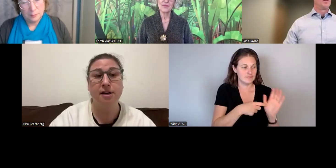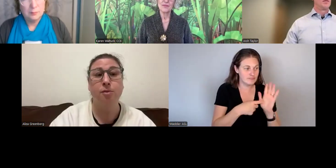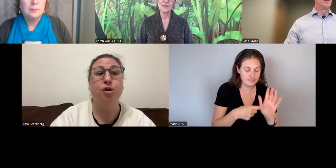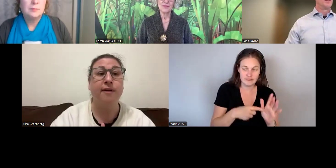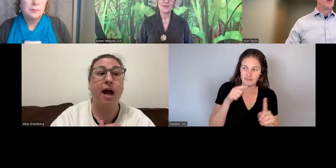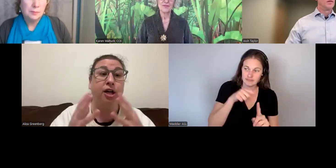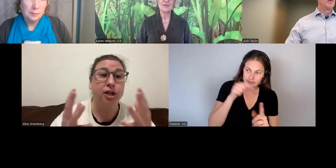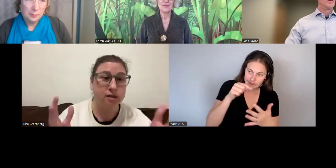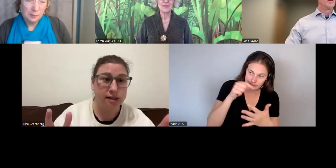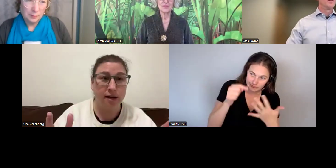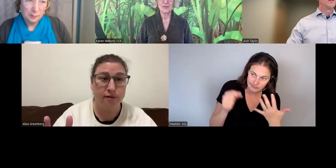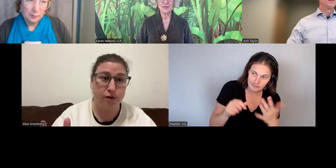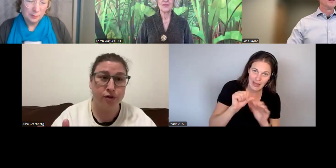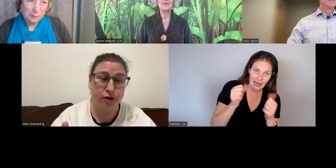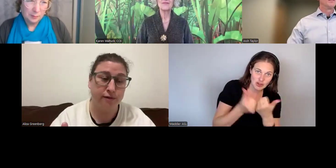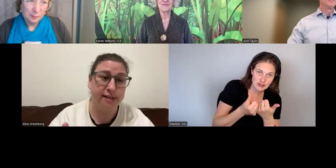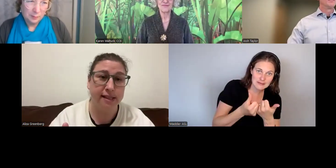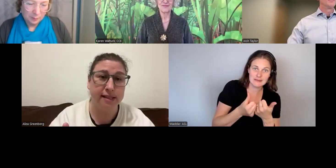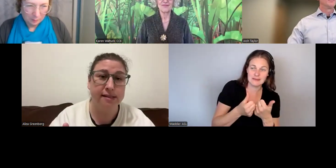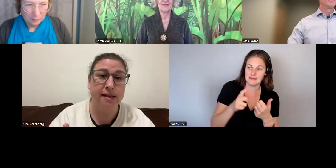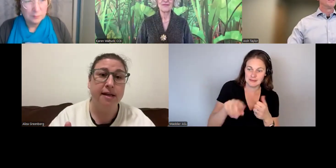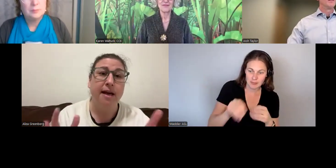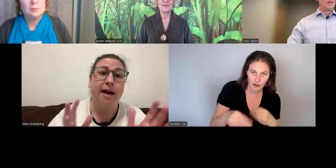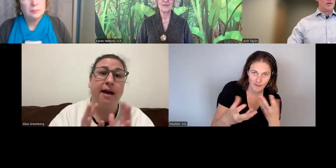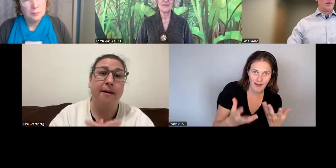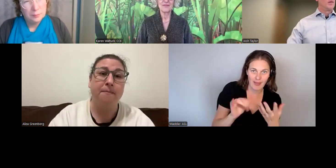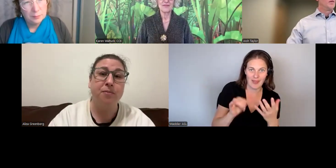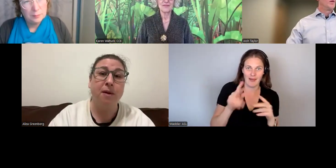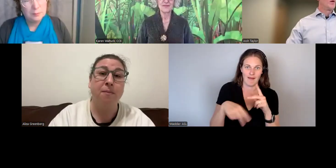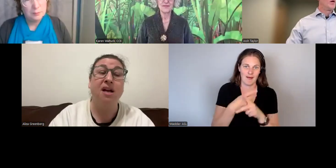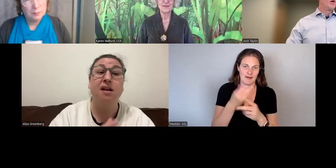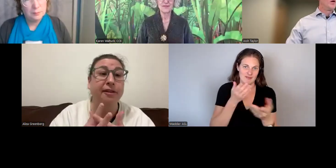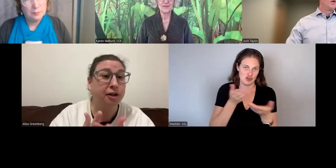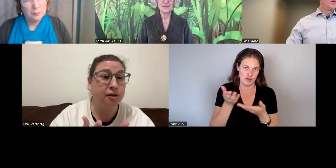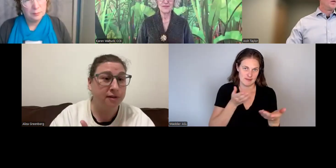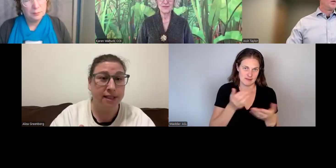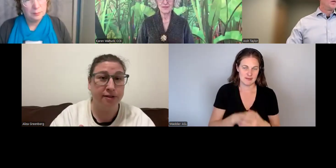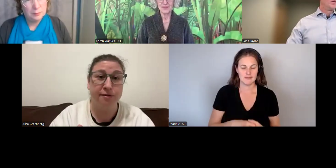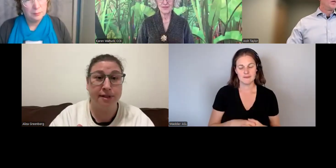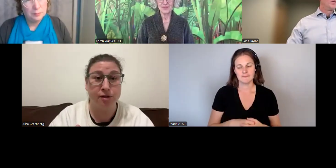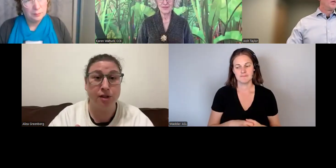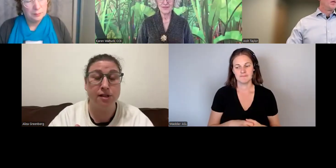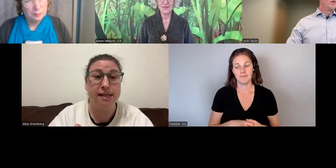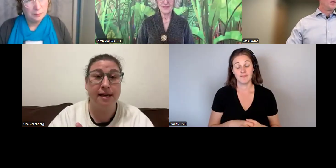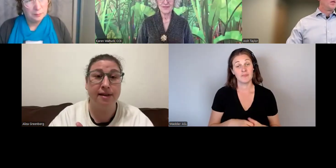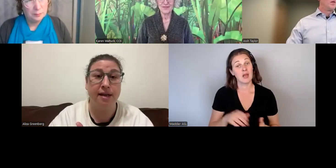that are providers of those services. But another really great resource, I think,